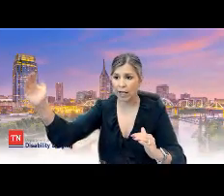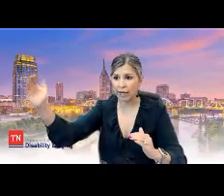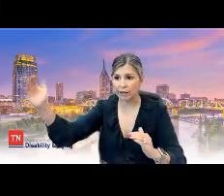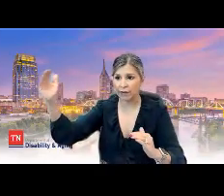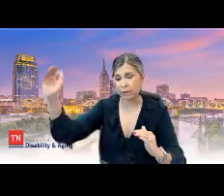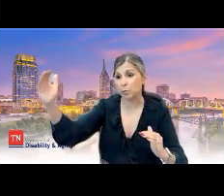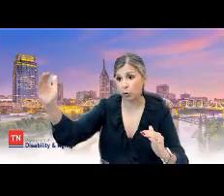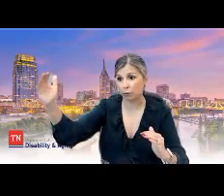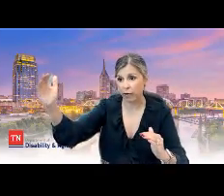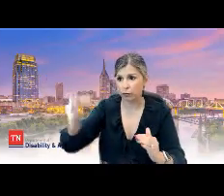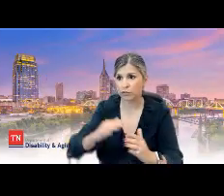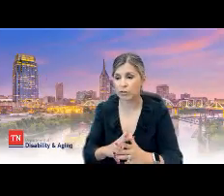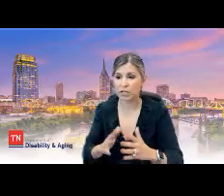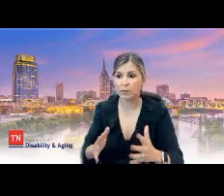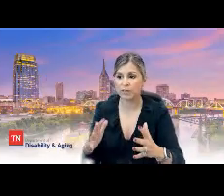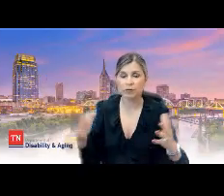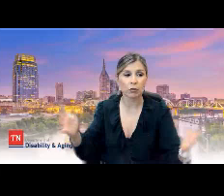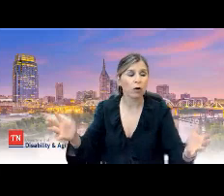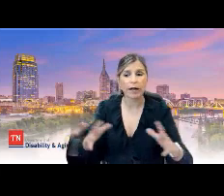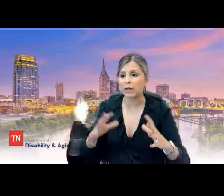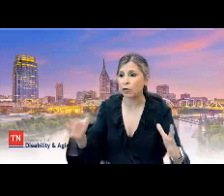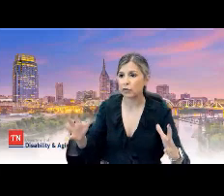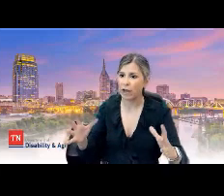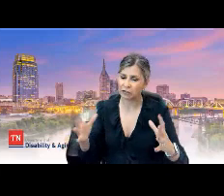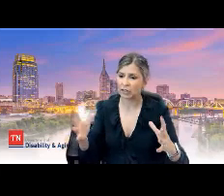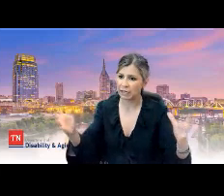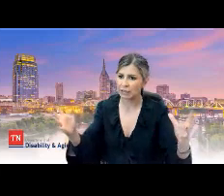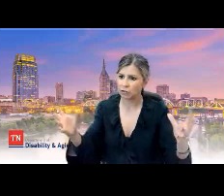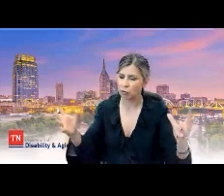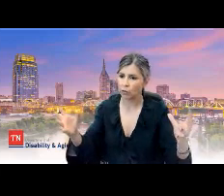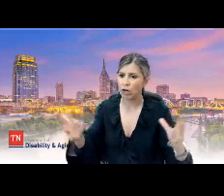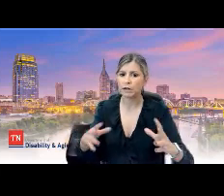support provider. So some, some of you all might also actually, I think there's more than one.